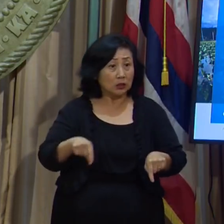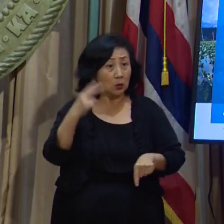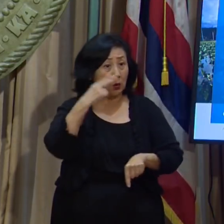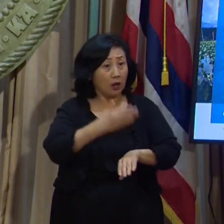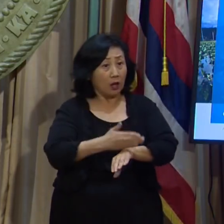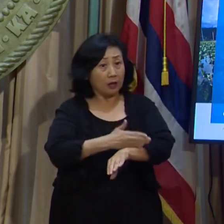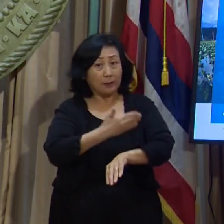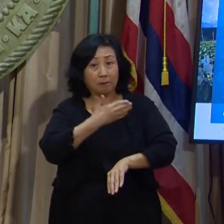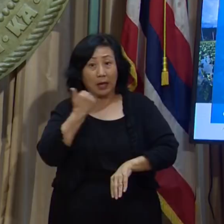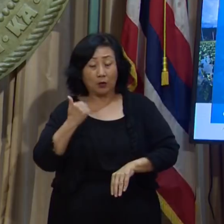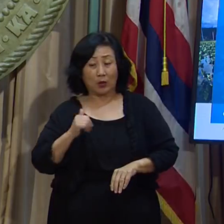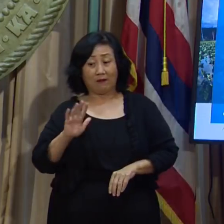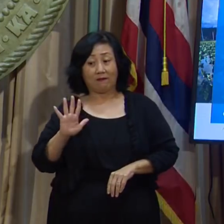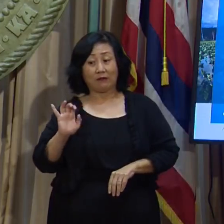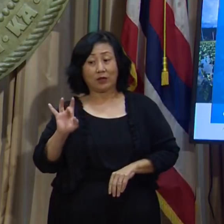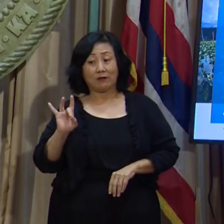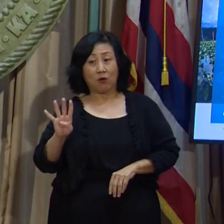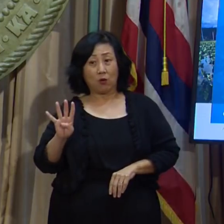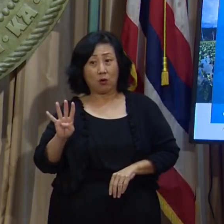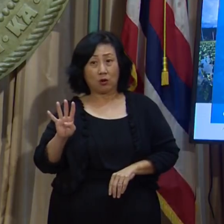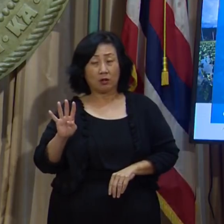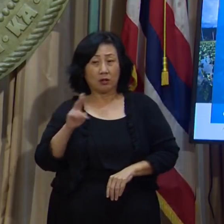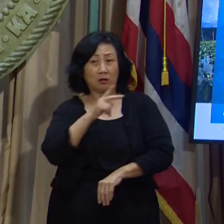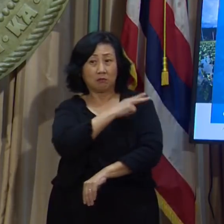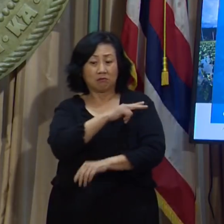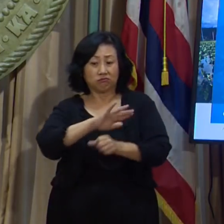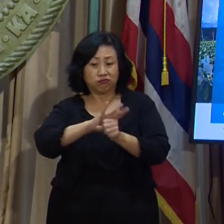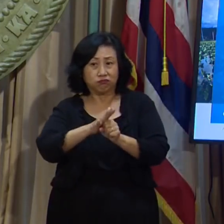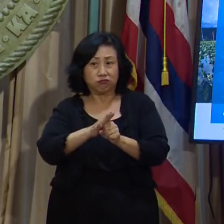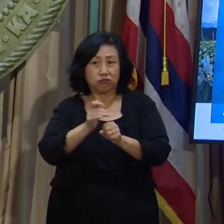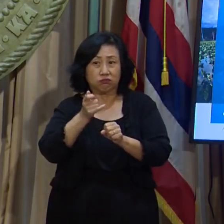AND THOSE INDIVIDUALS ARE VERY SICK. THAT IS IMPORTANT NEWS. PEOPLE WANT TO KNOW, ARE PEOPLE GETTING BETTER?